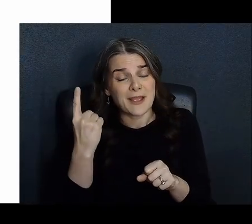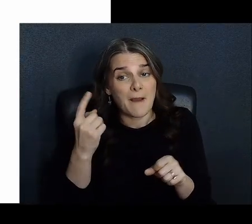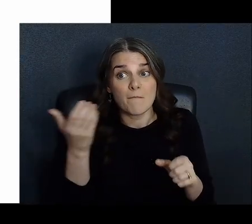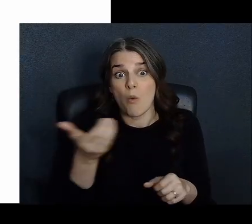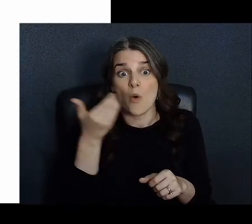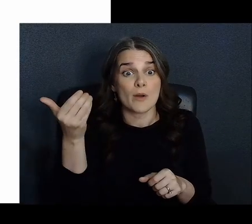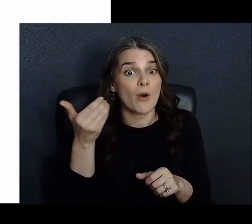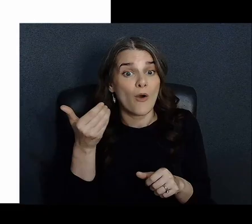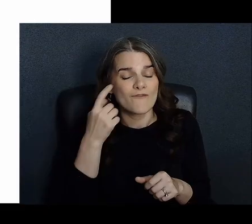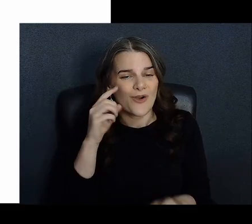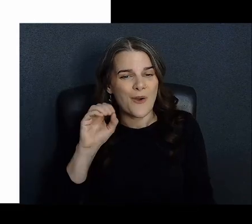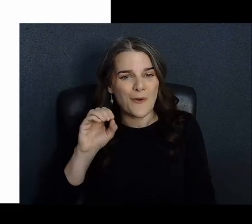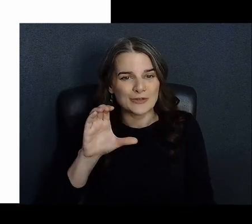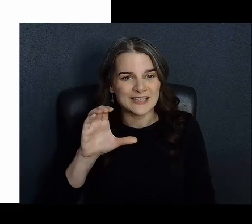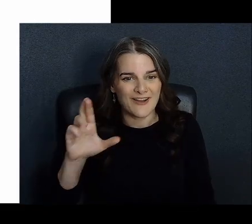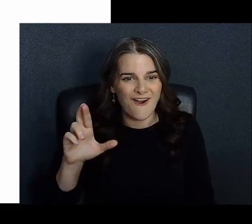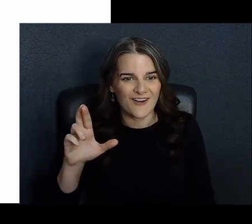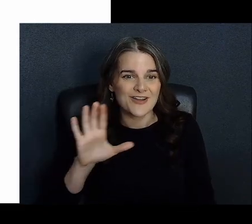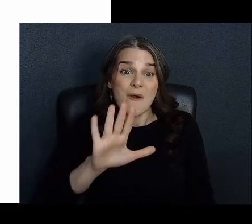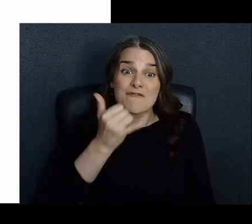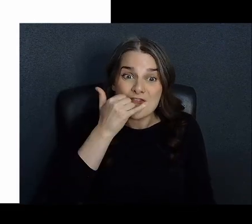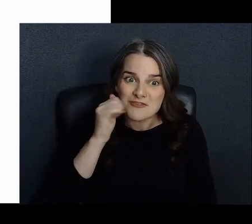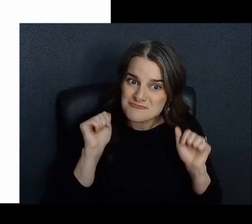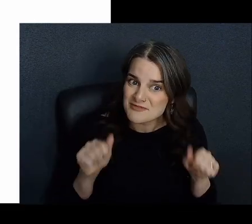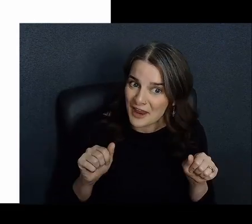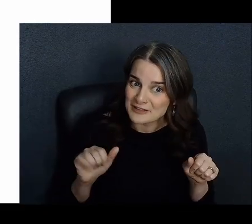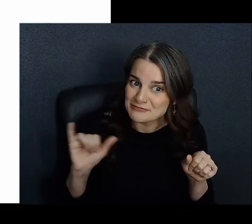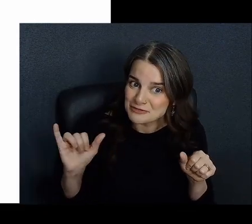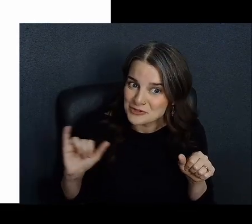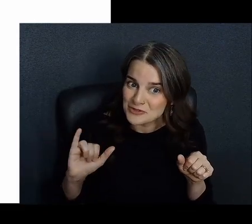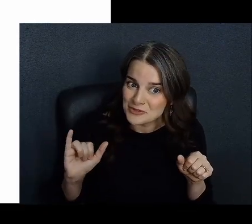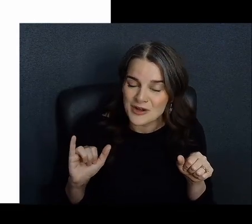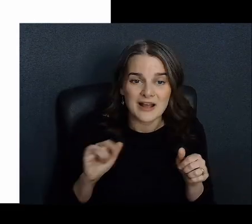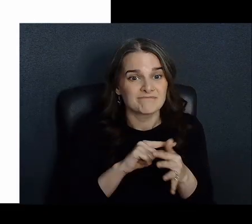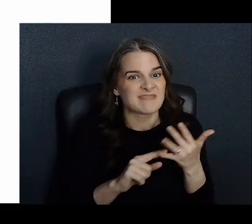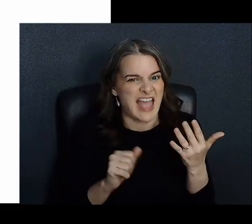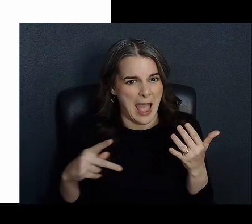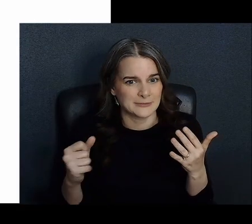Now, you also can do that on your phone. Some of the apps that are very good at that are Microsoft